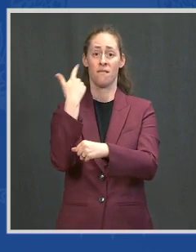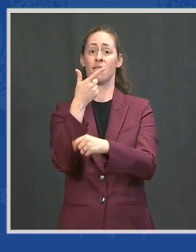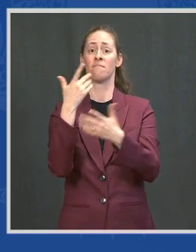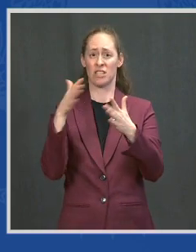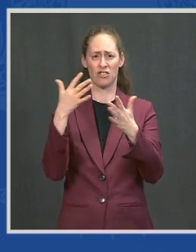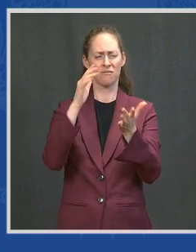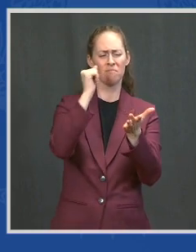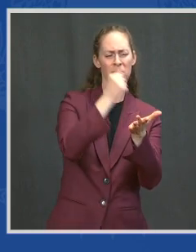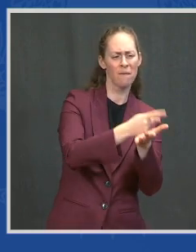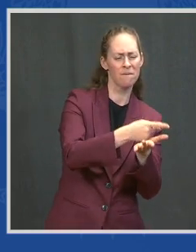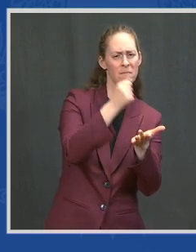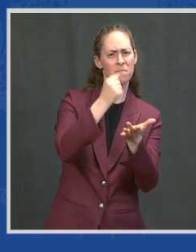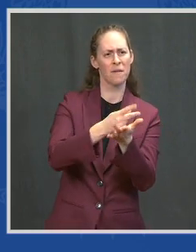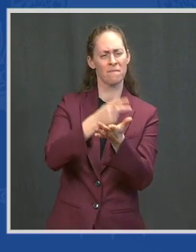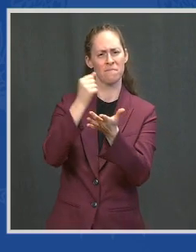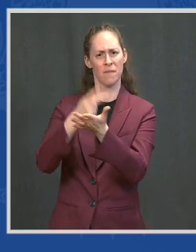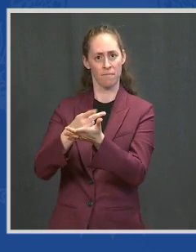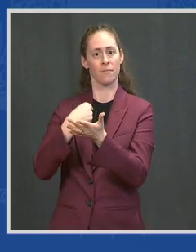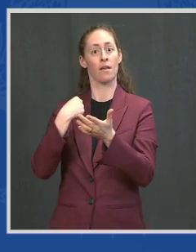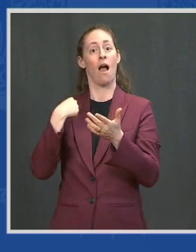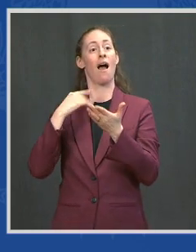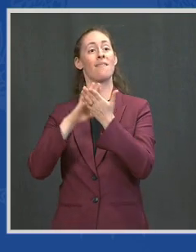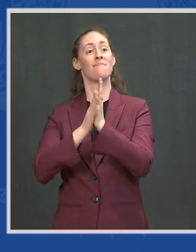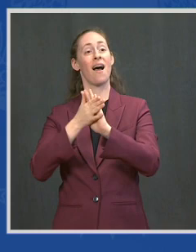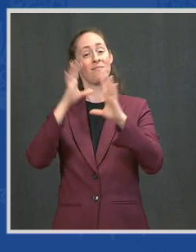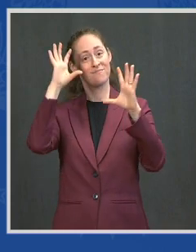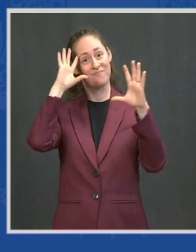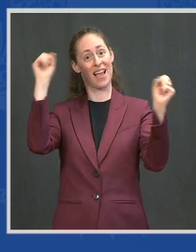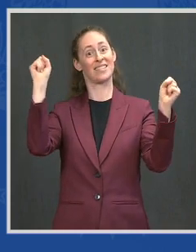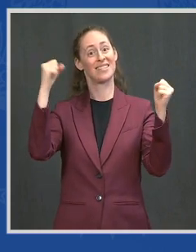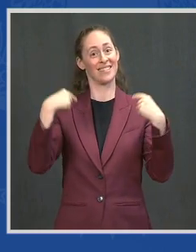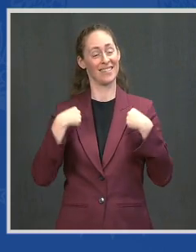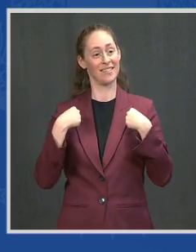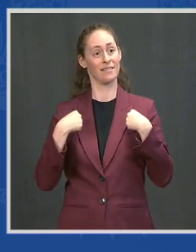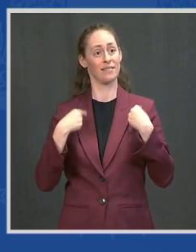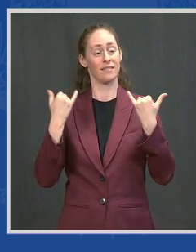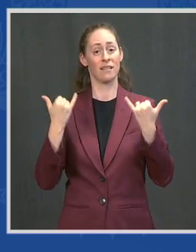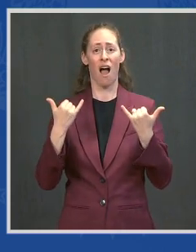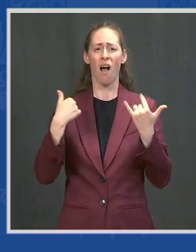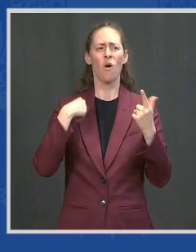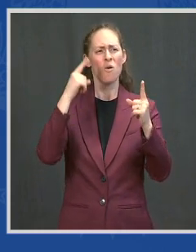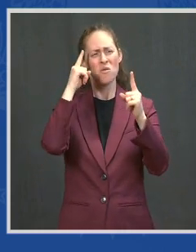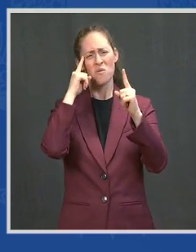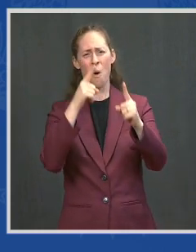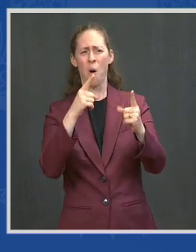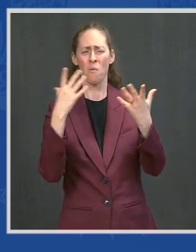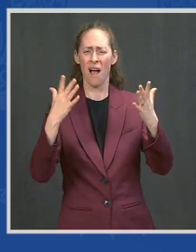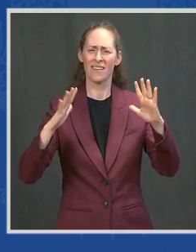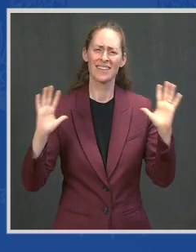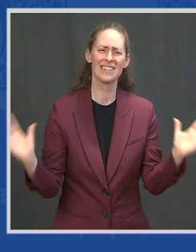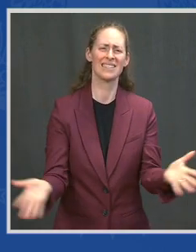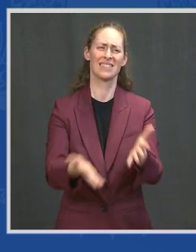is doing the work to get hundreds of millions of shots in arms. While we may not always agree on everything,